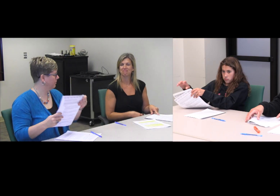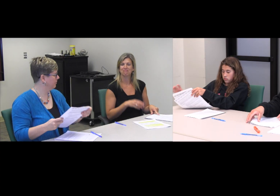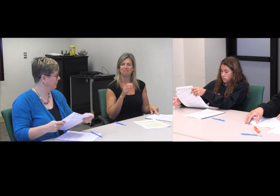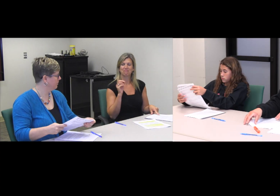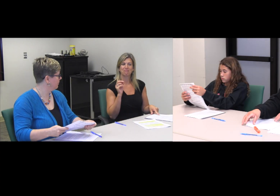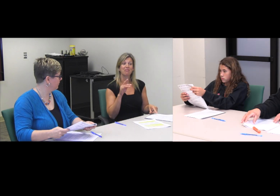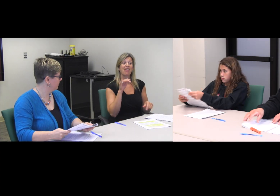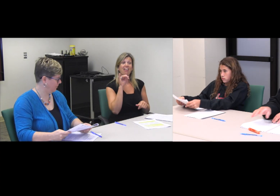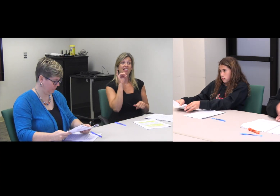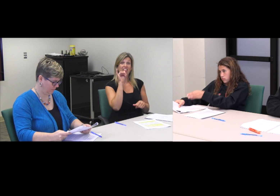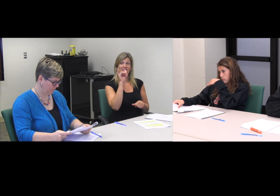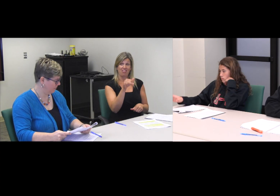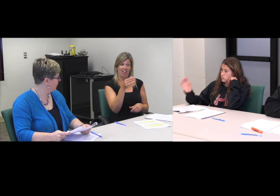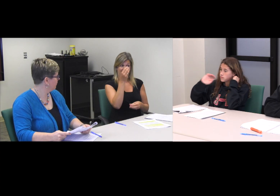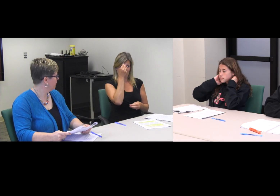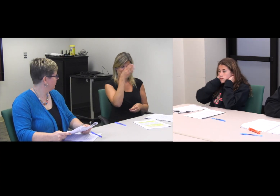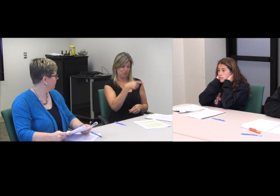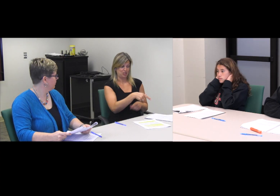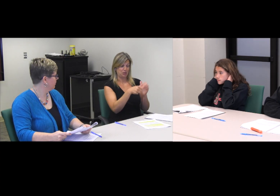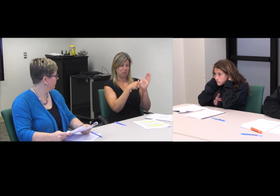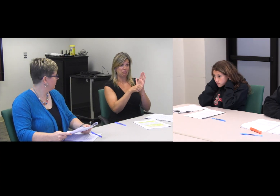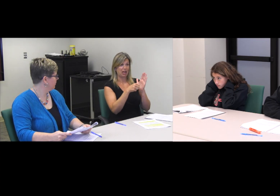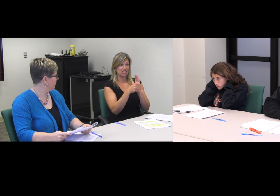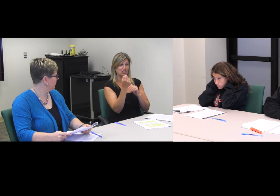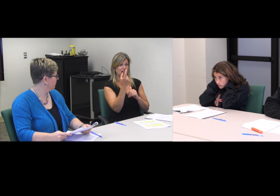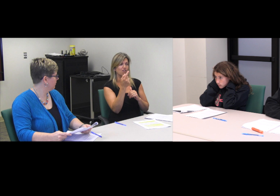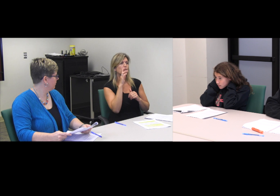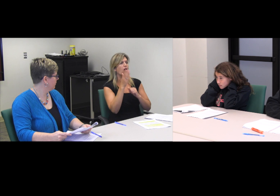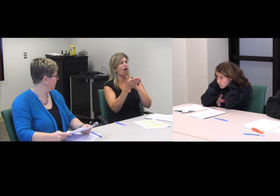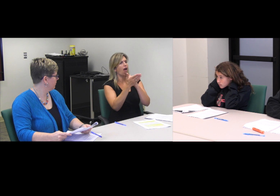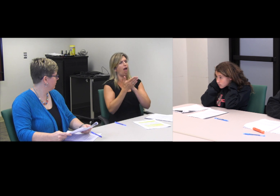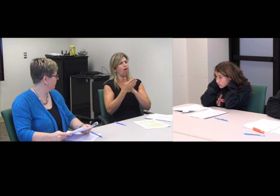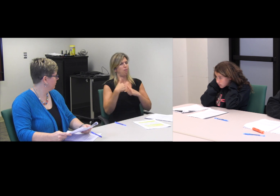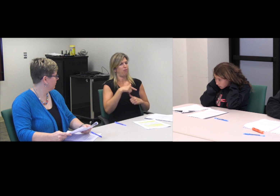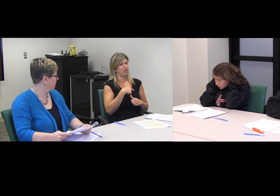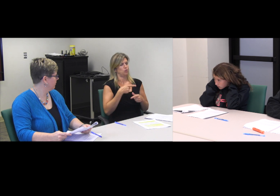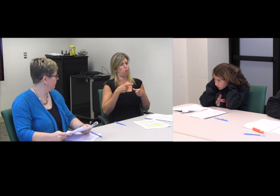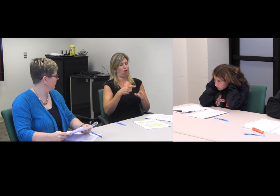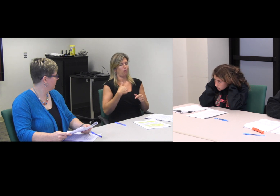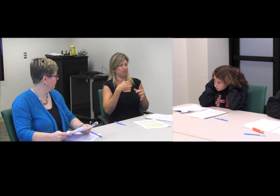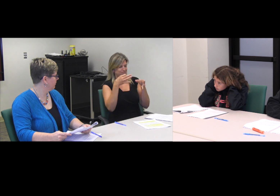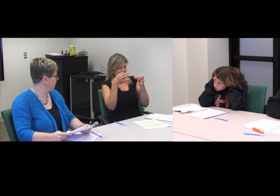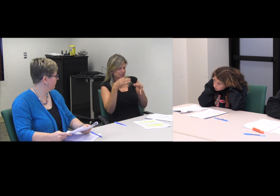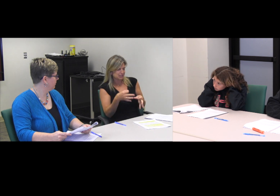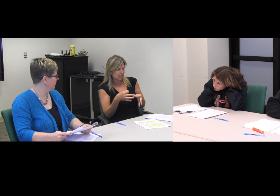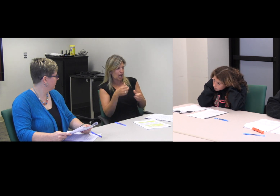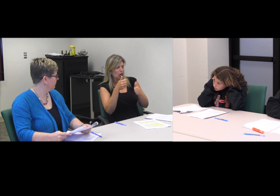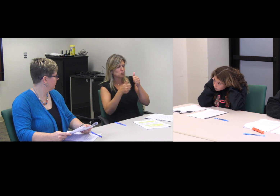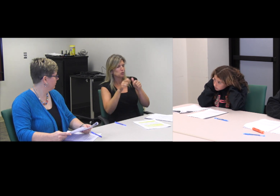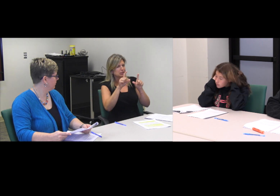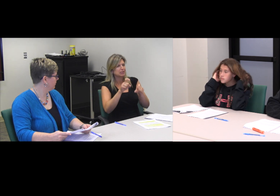What I'm looking at specifically in the Discussion Guide is page 11 which we need to decide